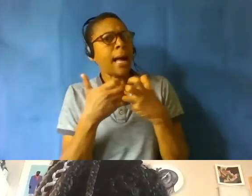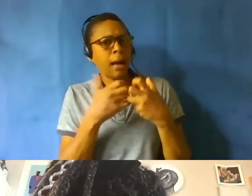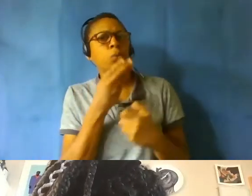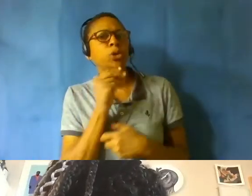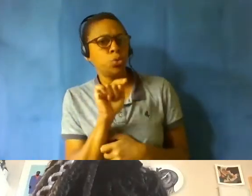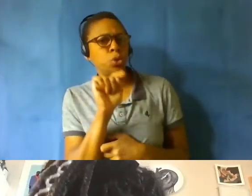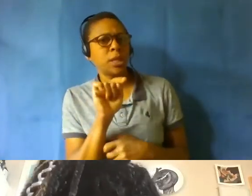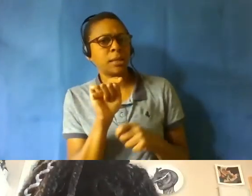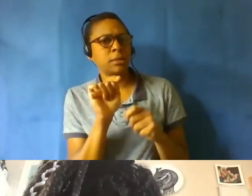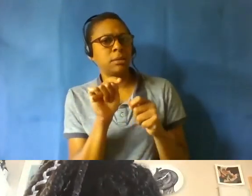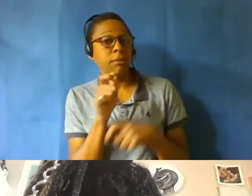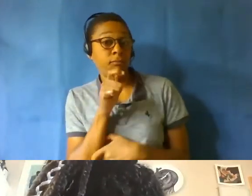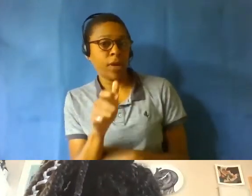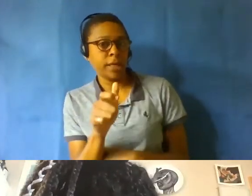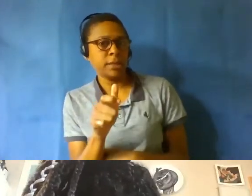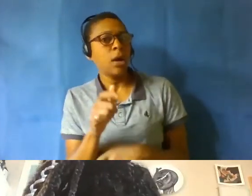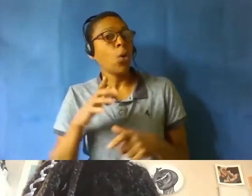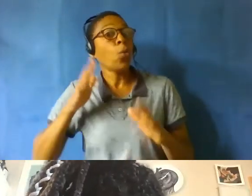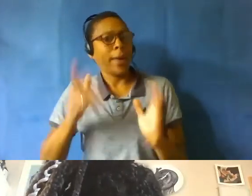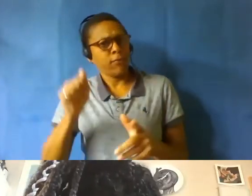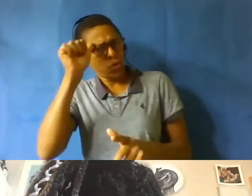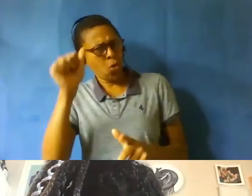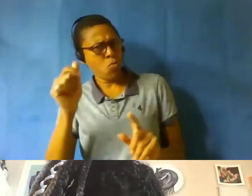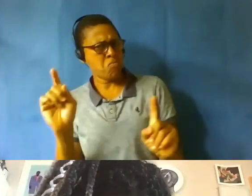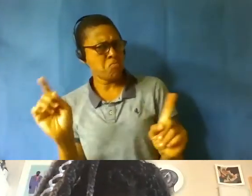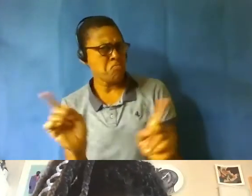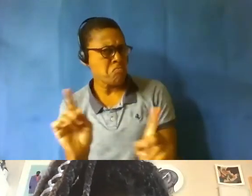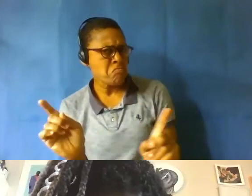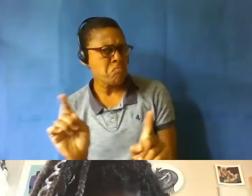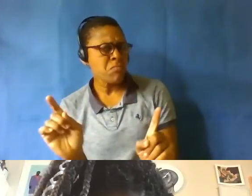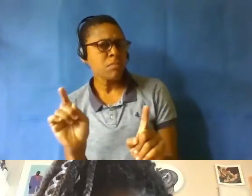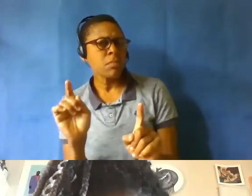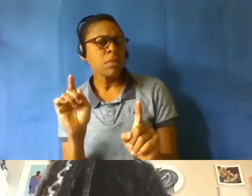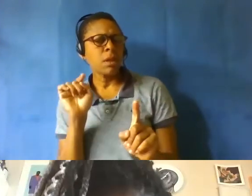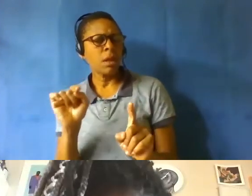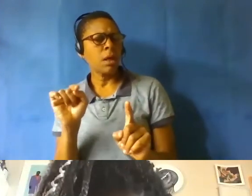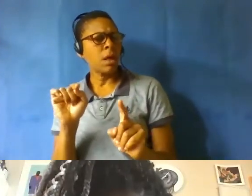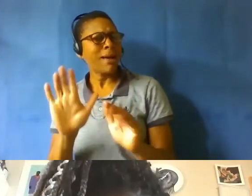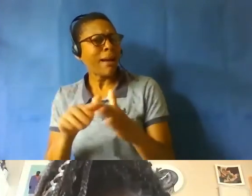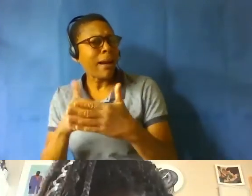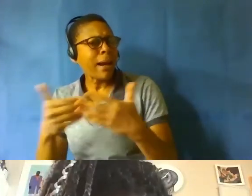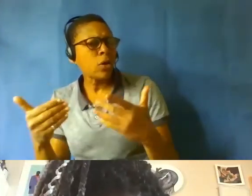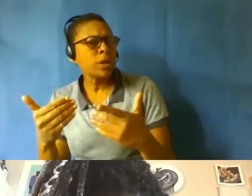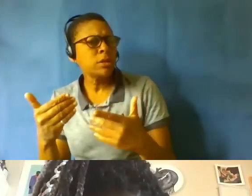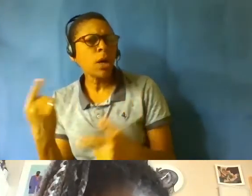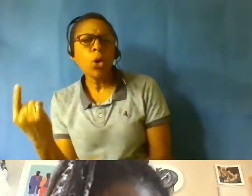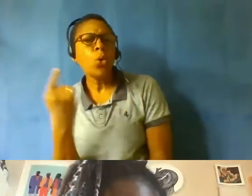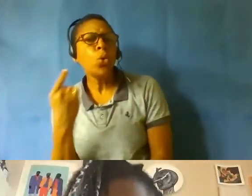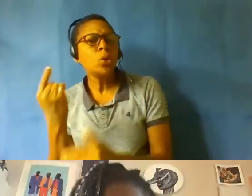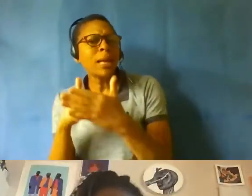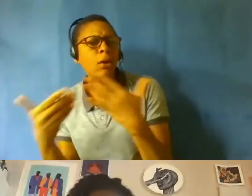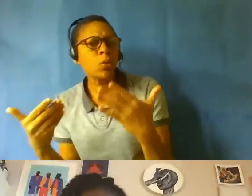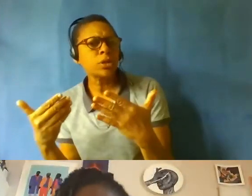we are talking about semanas language because there have been languages across